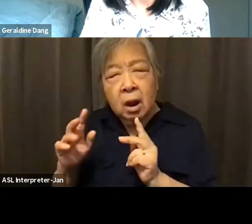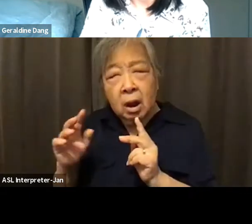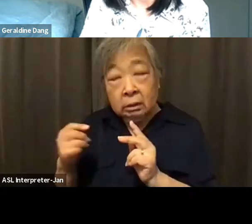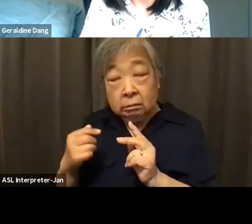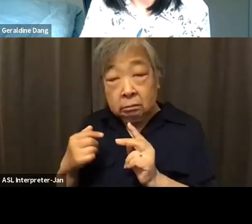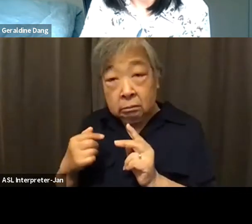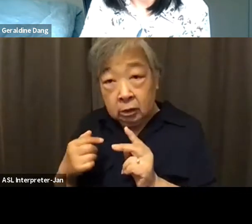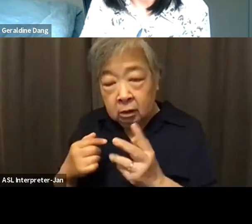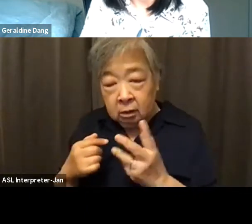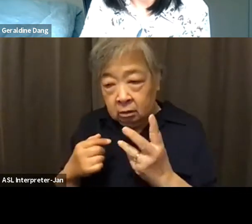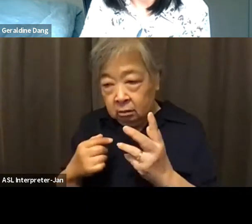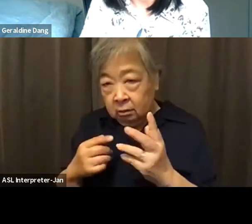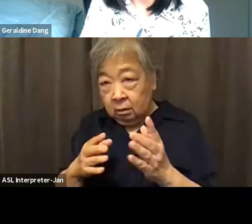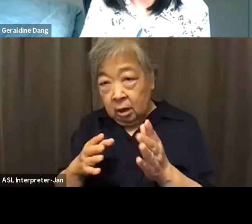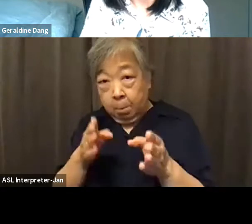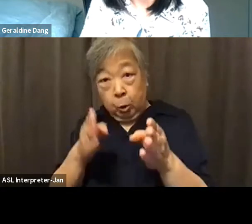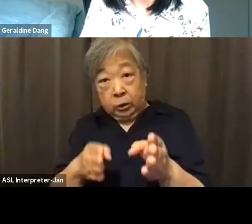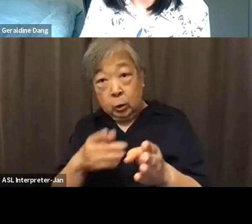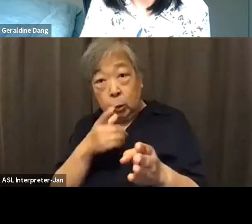someone that I could relate to in that space.